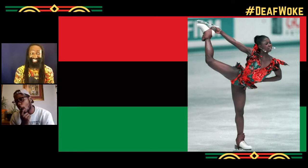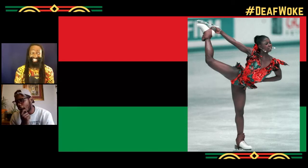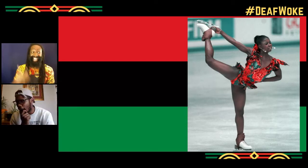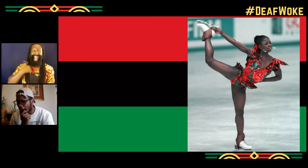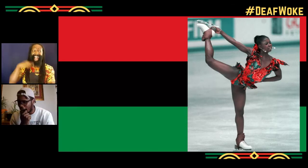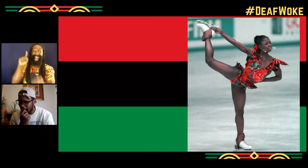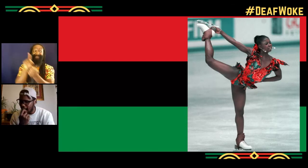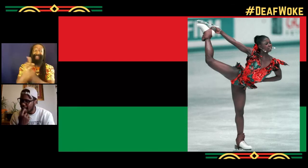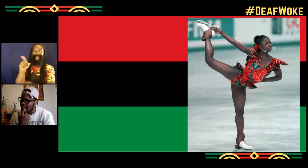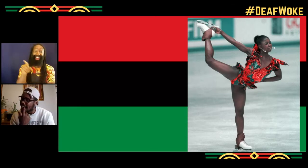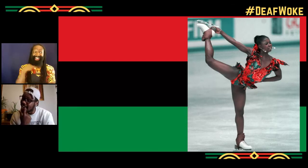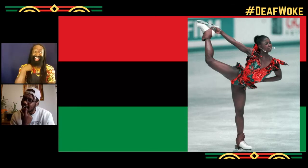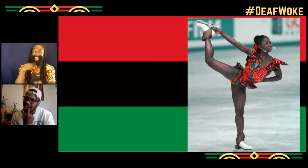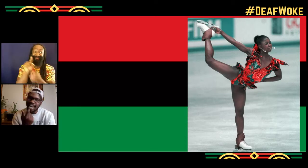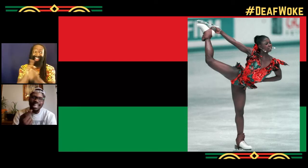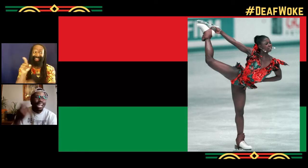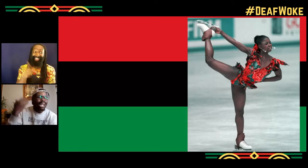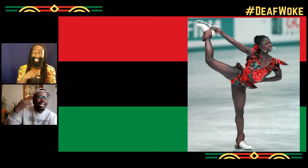Now look at this one. You remember this one?